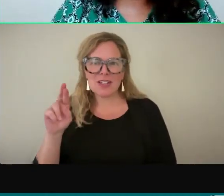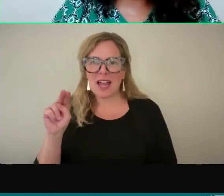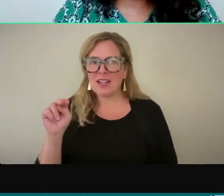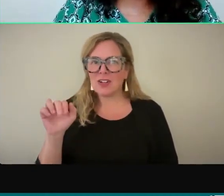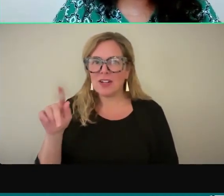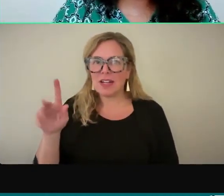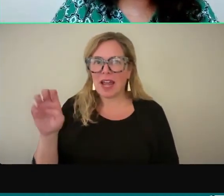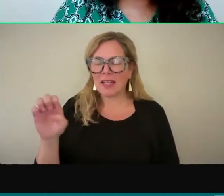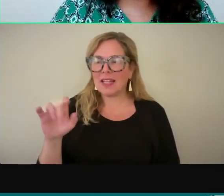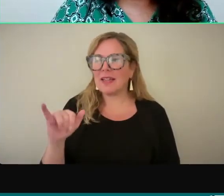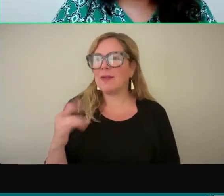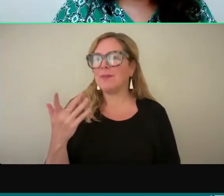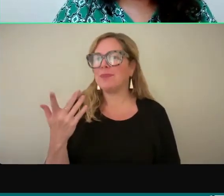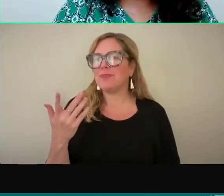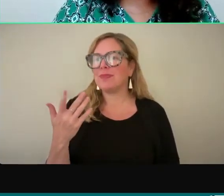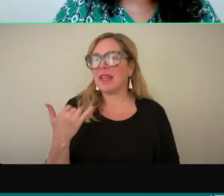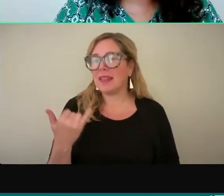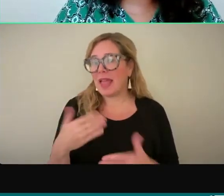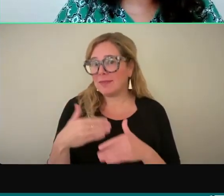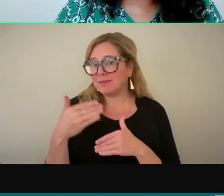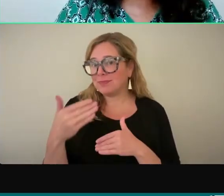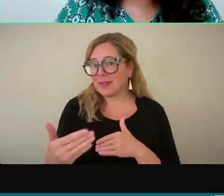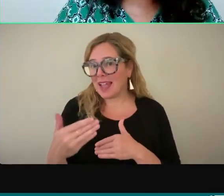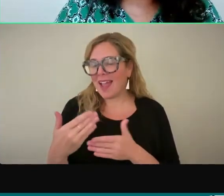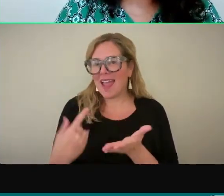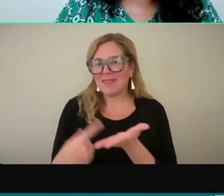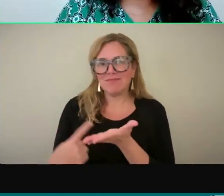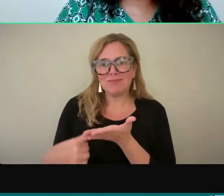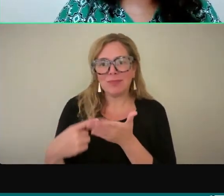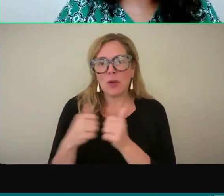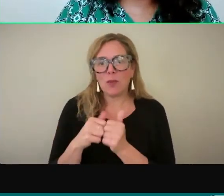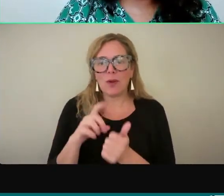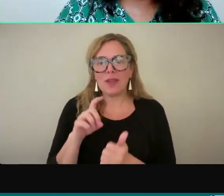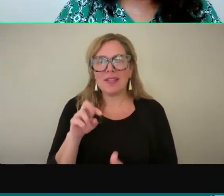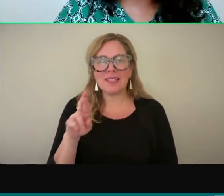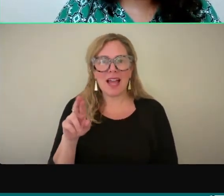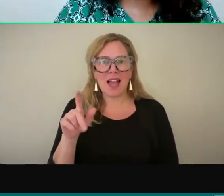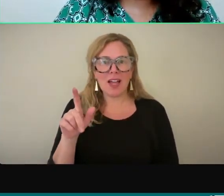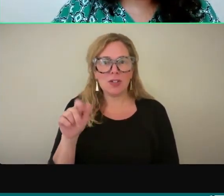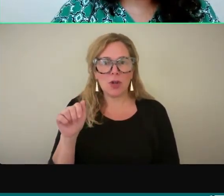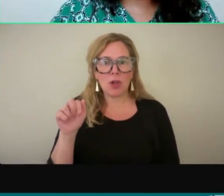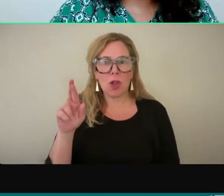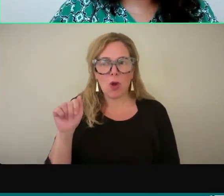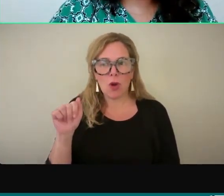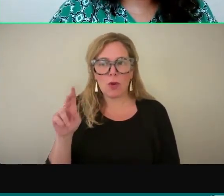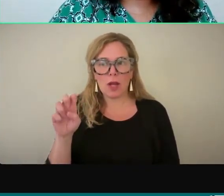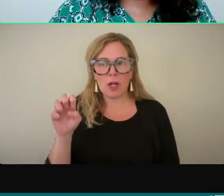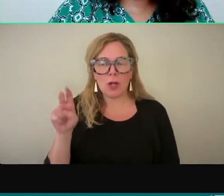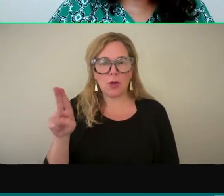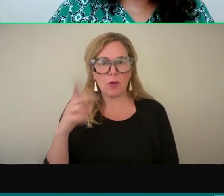that I had with Dr. Lauren Moo discussing telemedicine benefits for those with dementia.